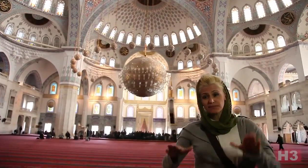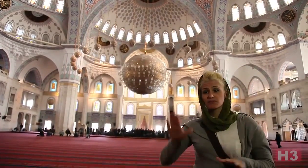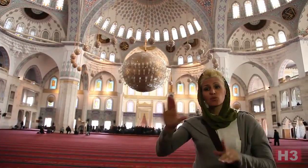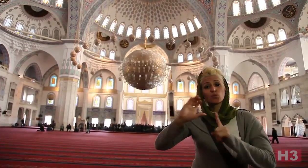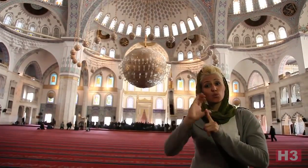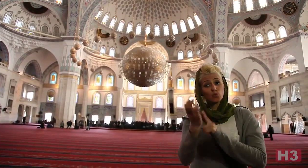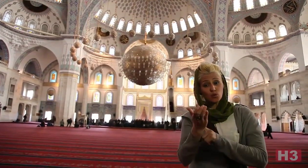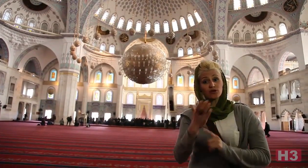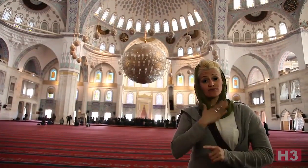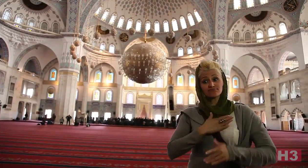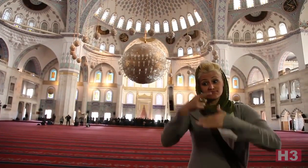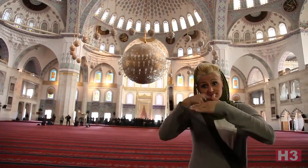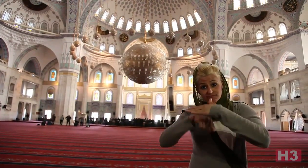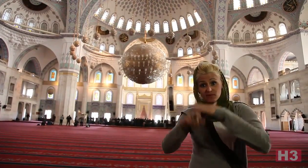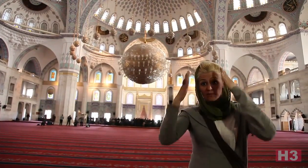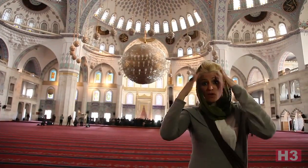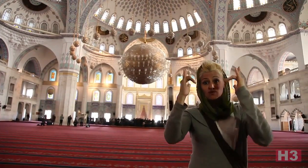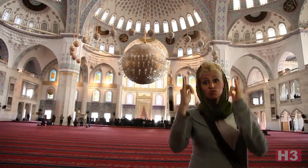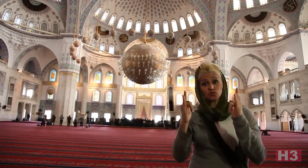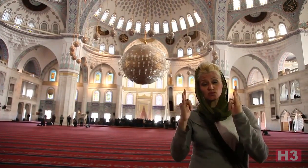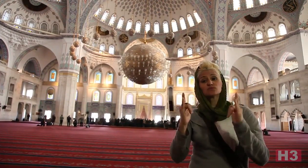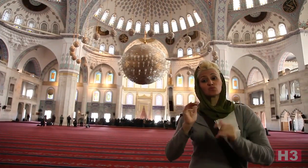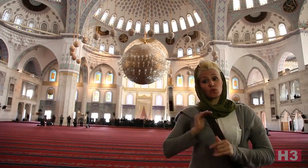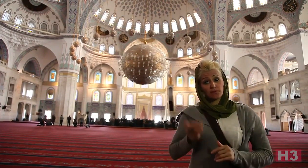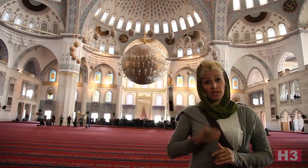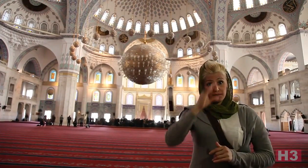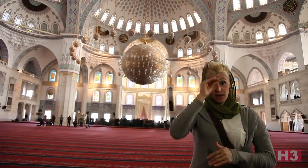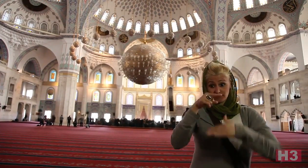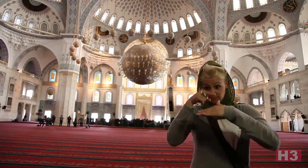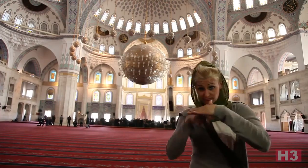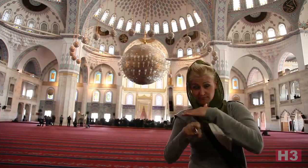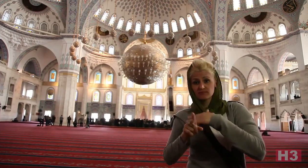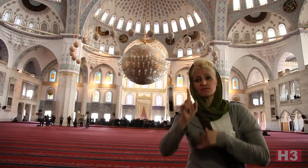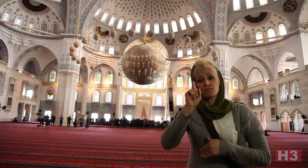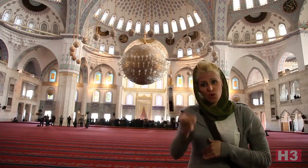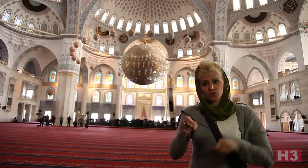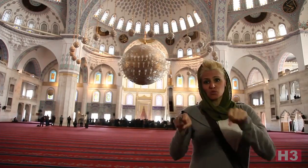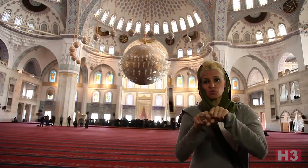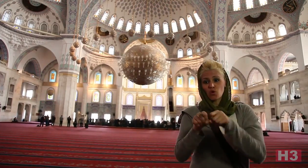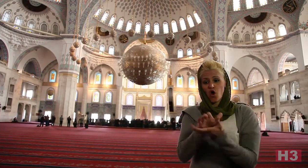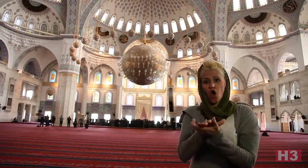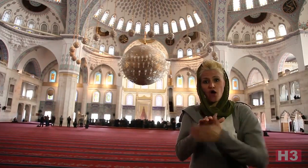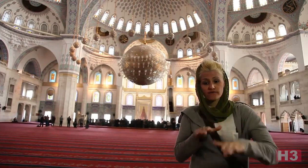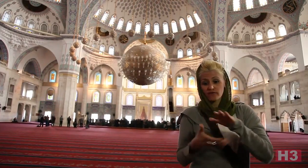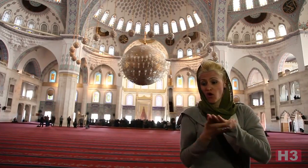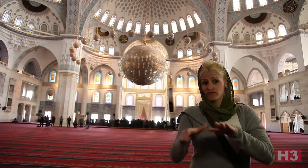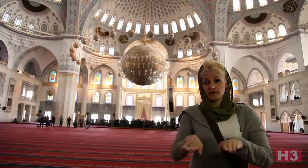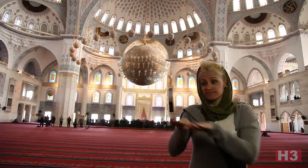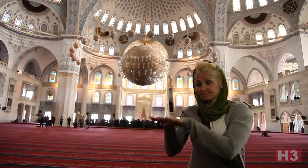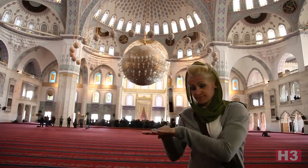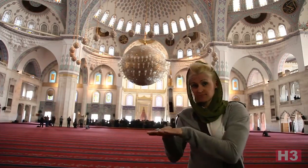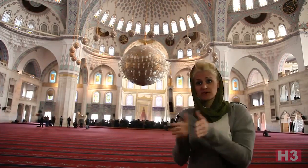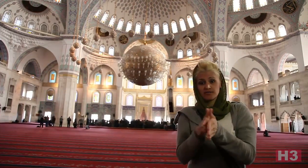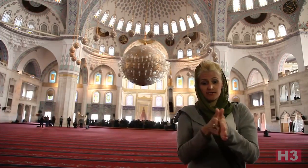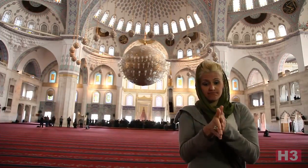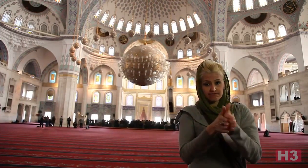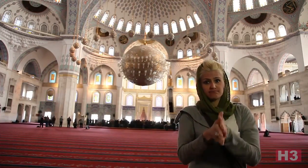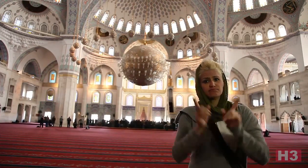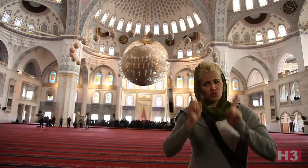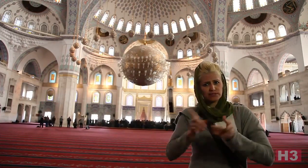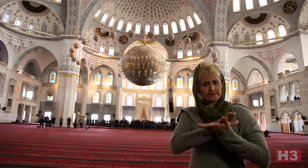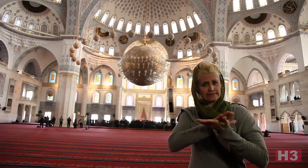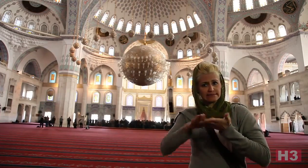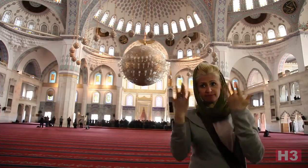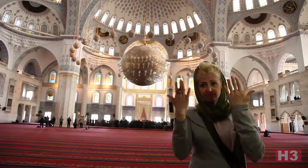According to Muslim culture, women and men must take off their shoes, wash their hands.